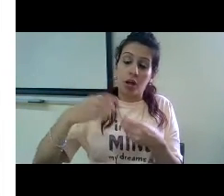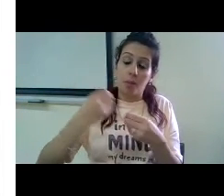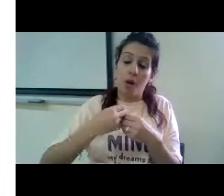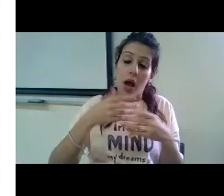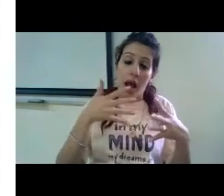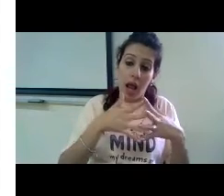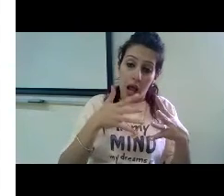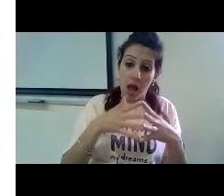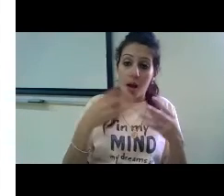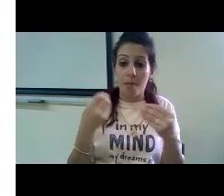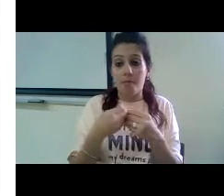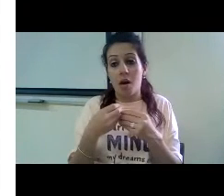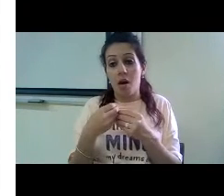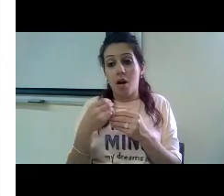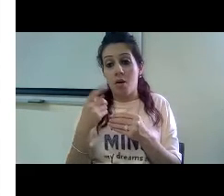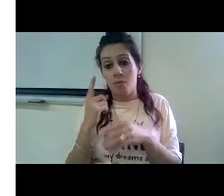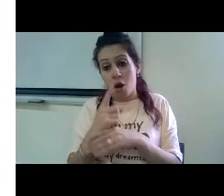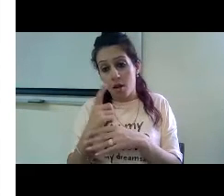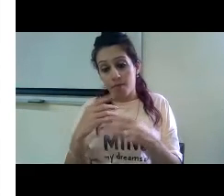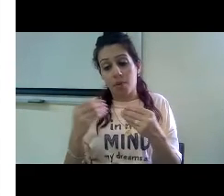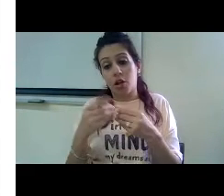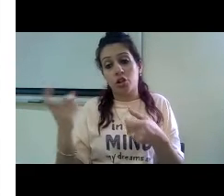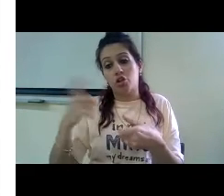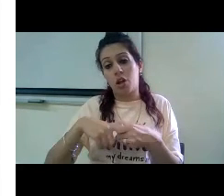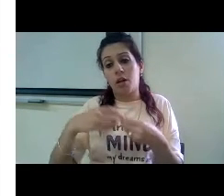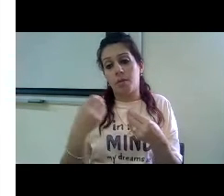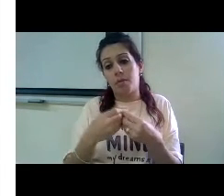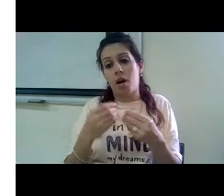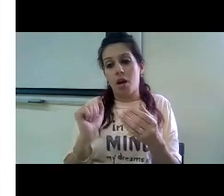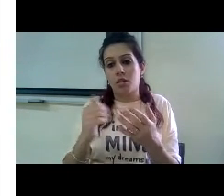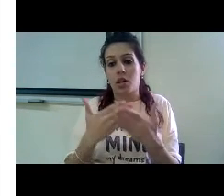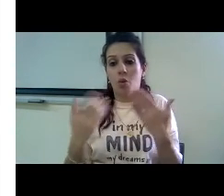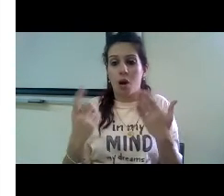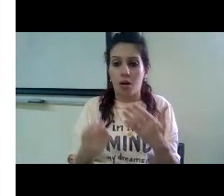yet to meet a single parent who doesn't want the best for their children.